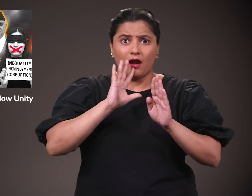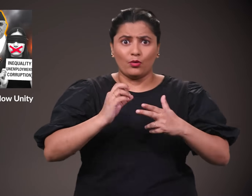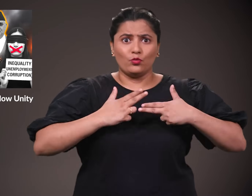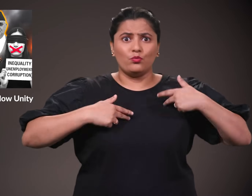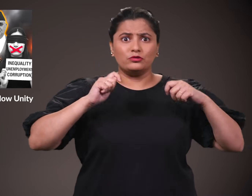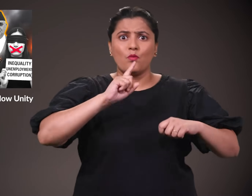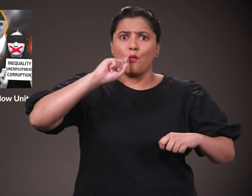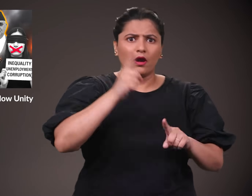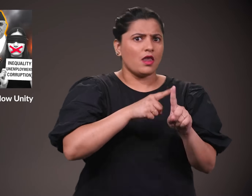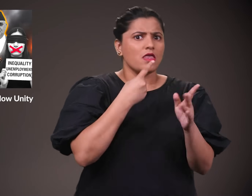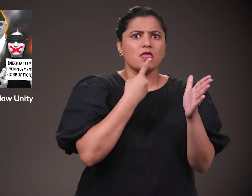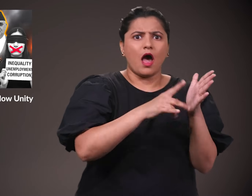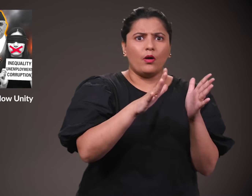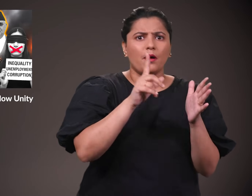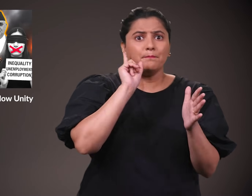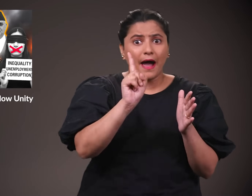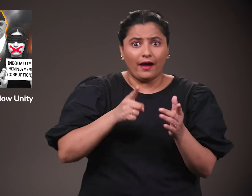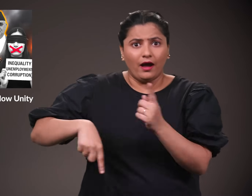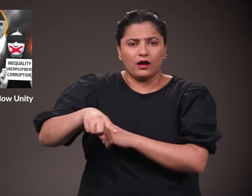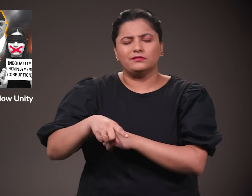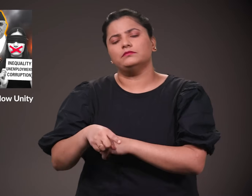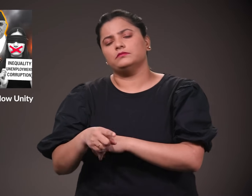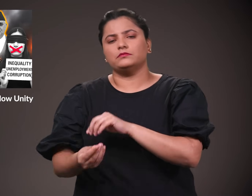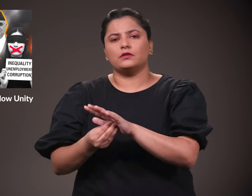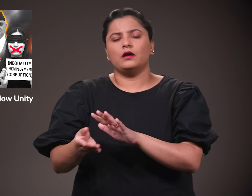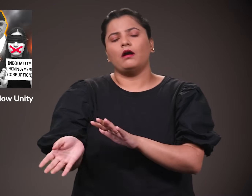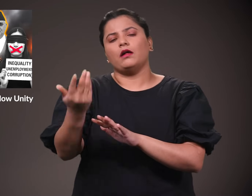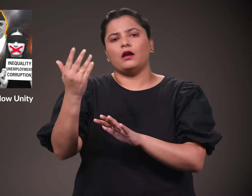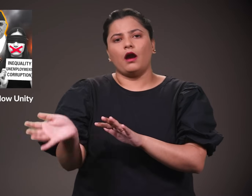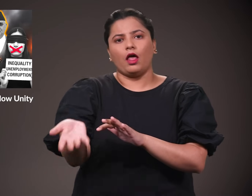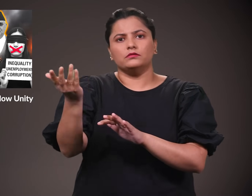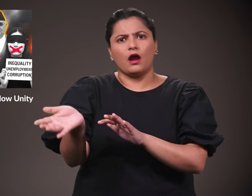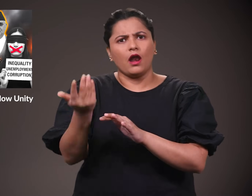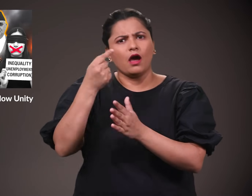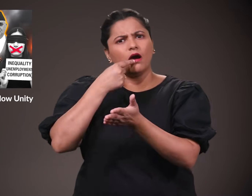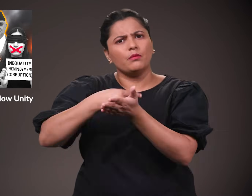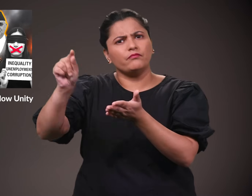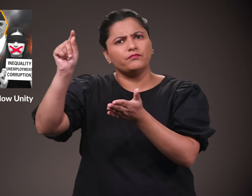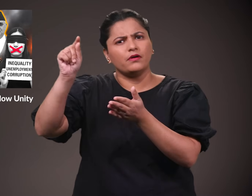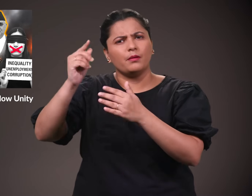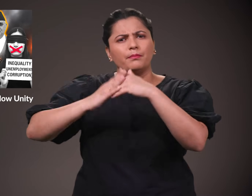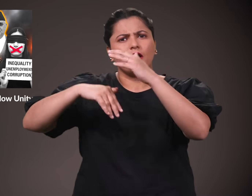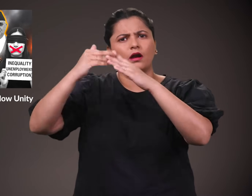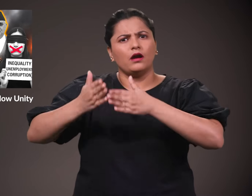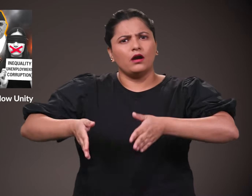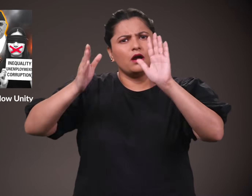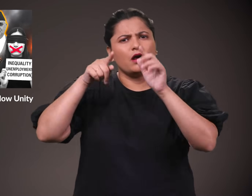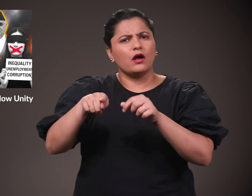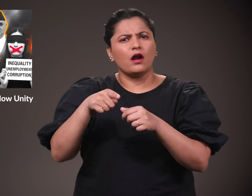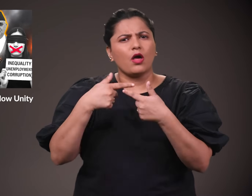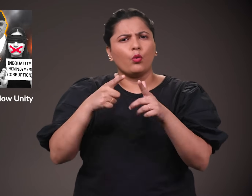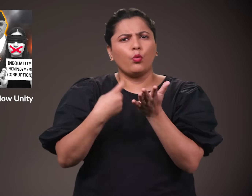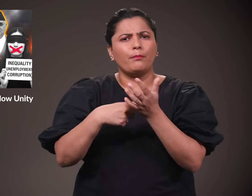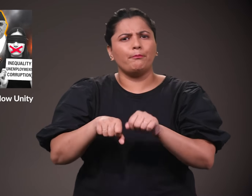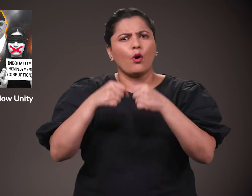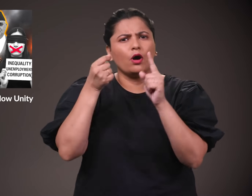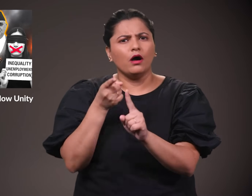However, the Supreme Court did not approve it, yet they went ahead, committed corruption, and broke the law.